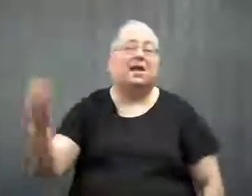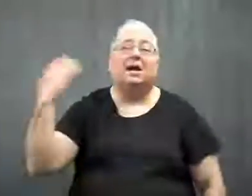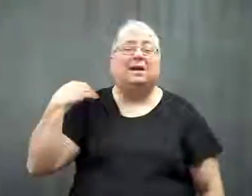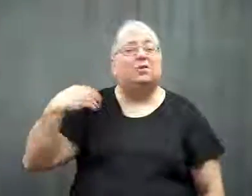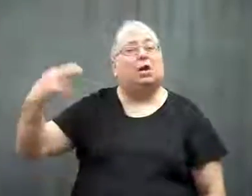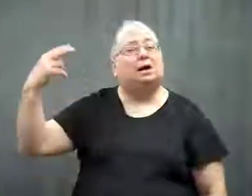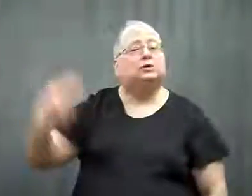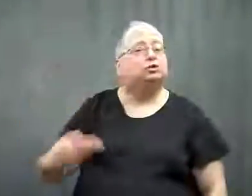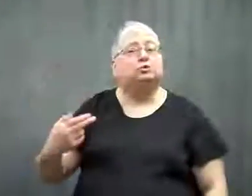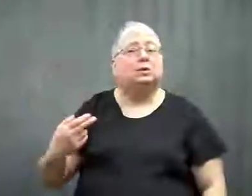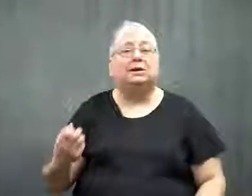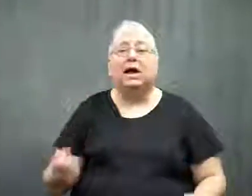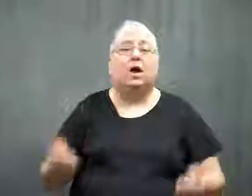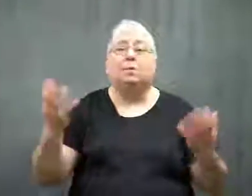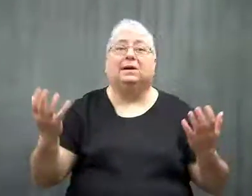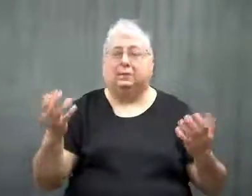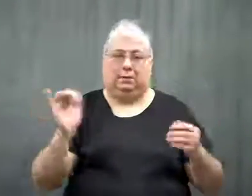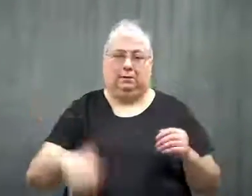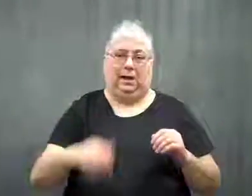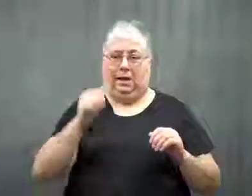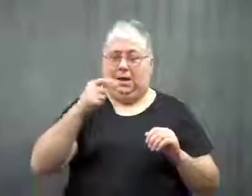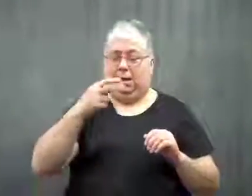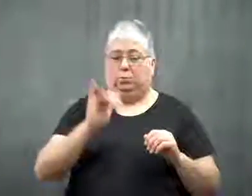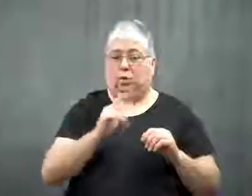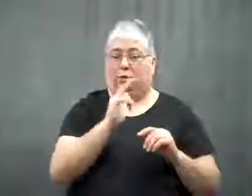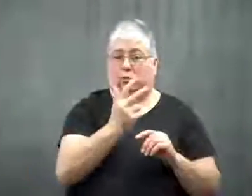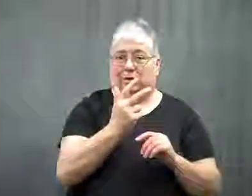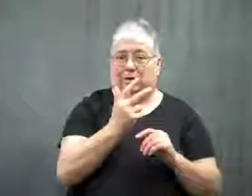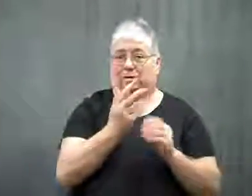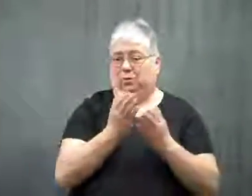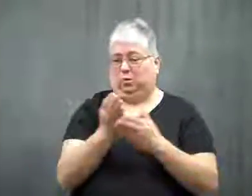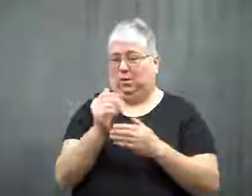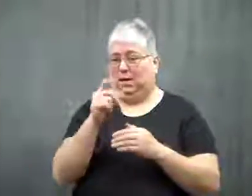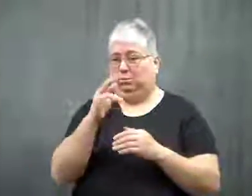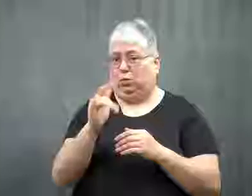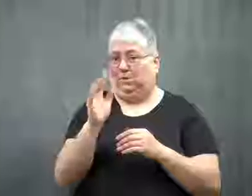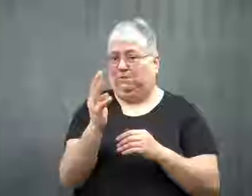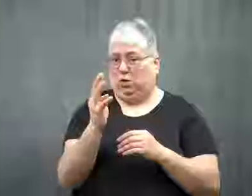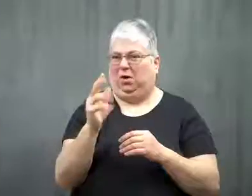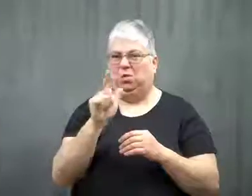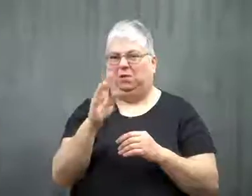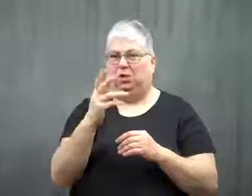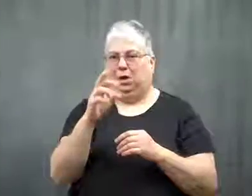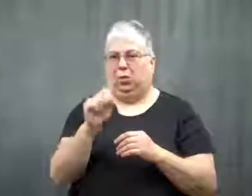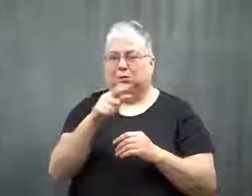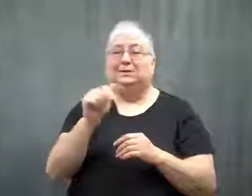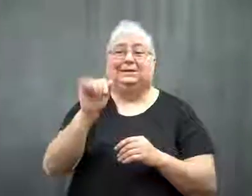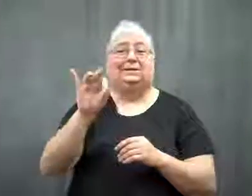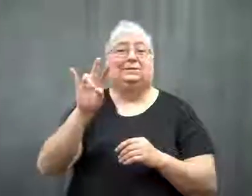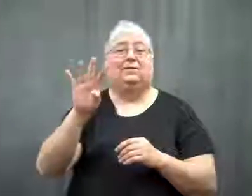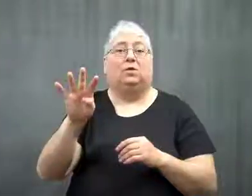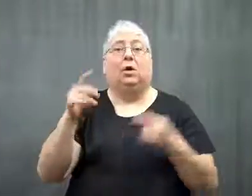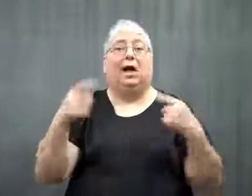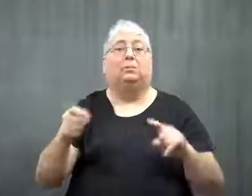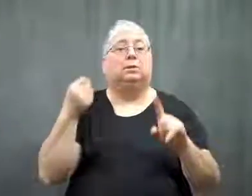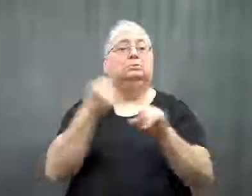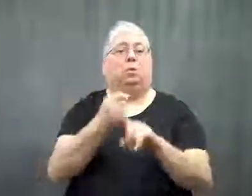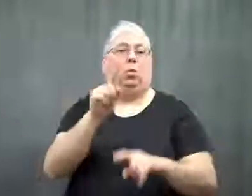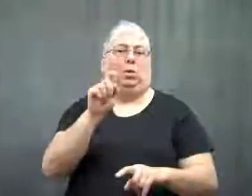The previous record was on April 3rd through the 4th in 1974, in 24 hours